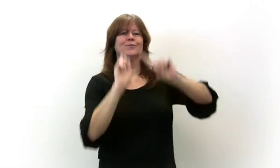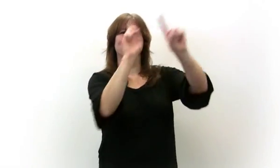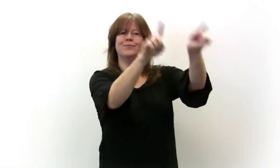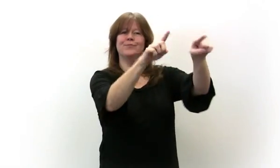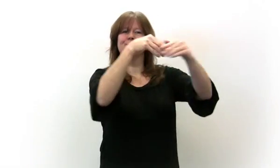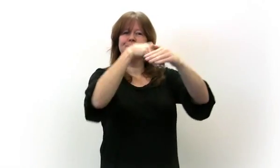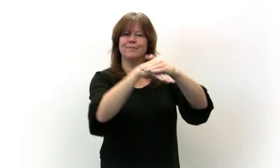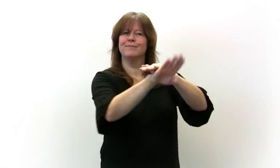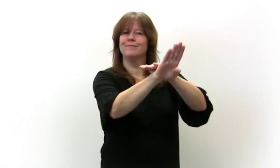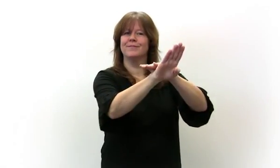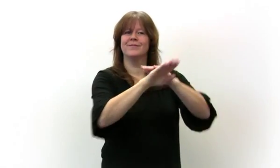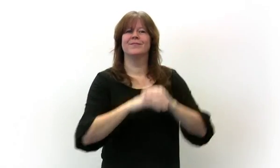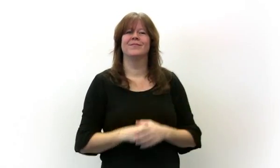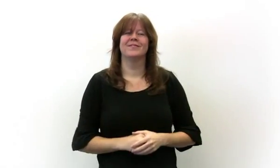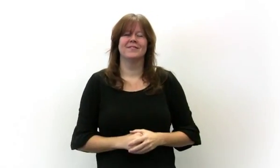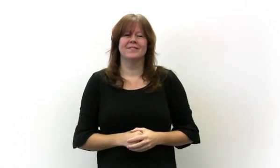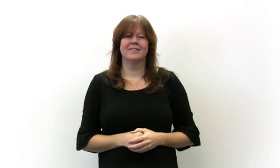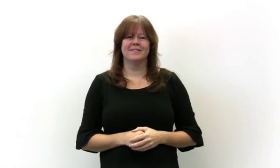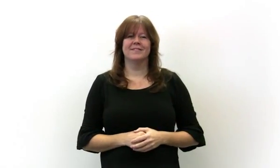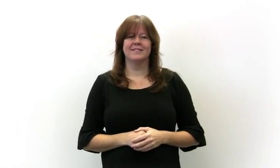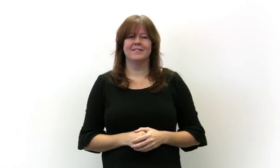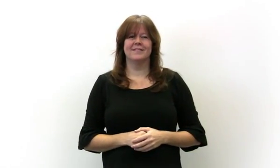and apply for your library card.